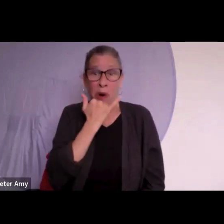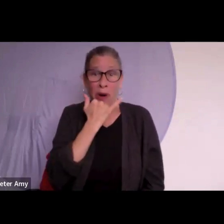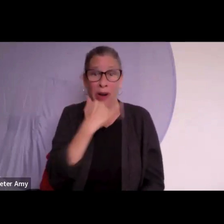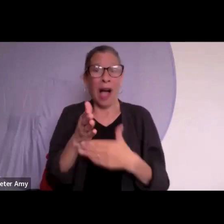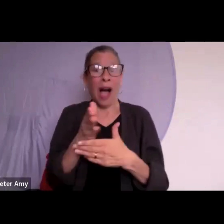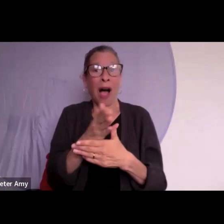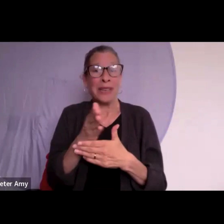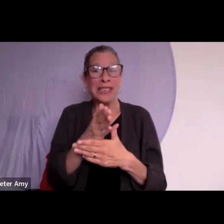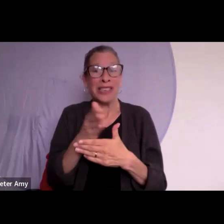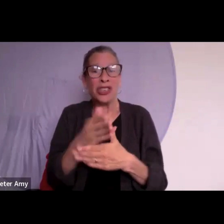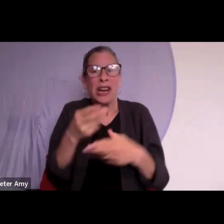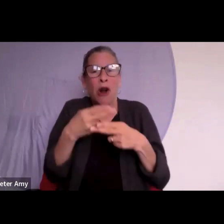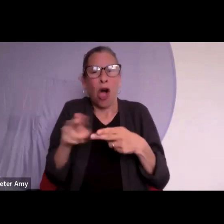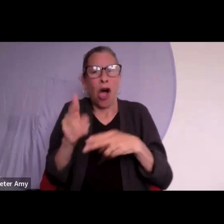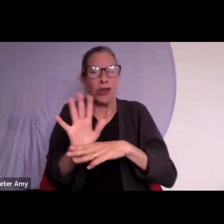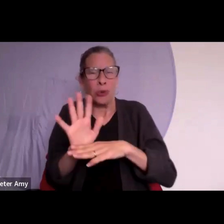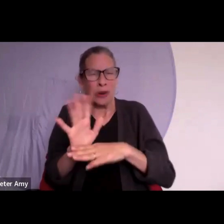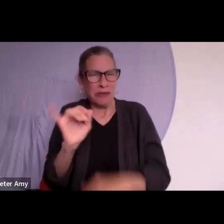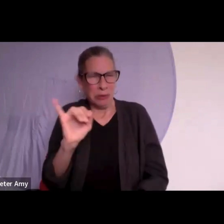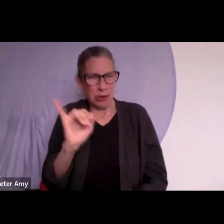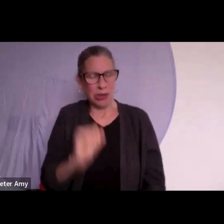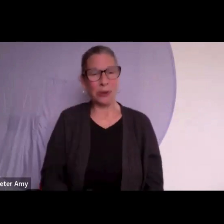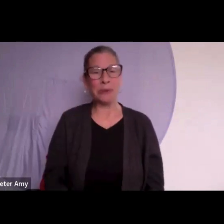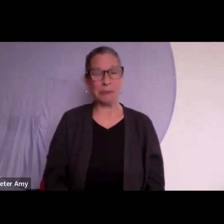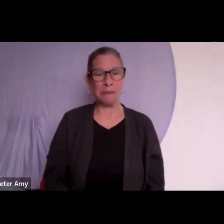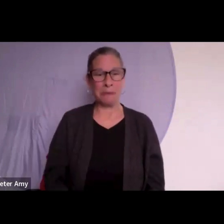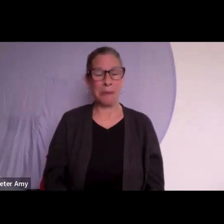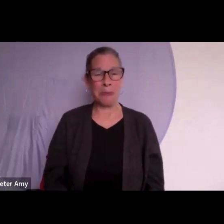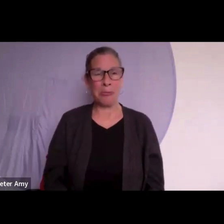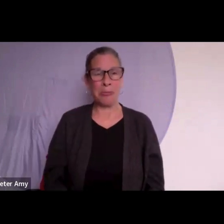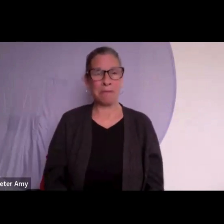well that I think kind of touches on some of the points